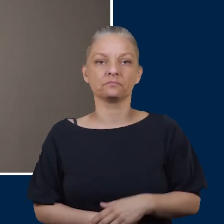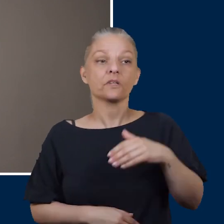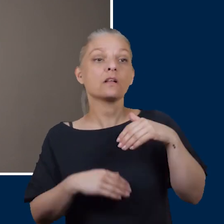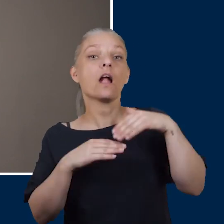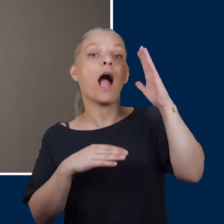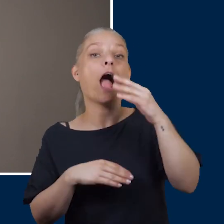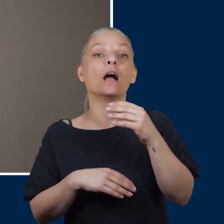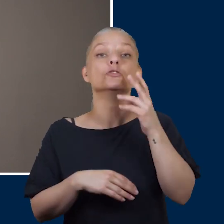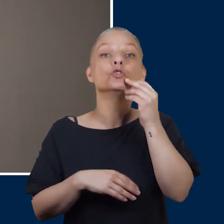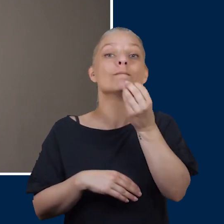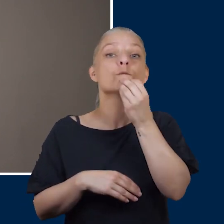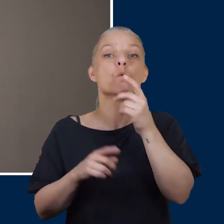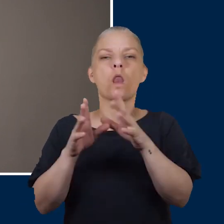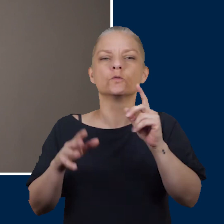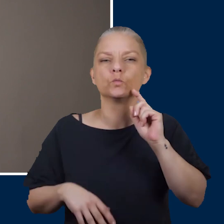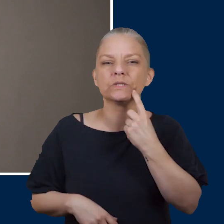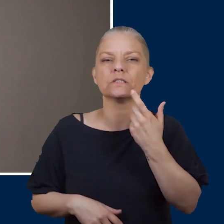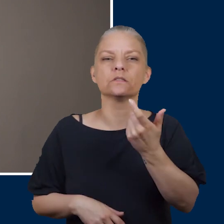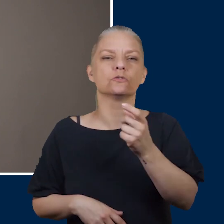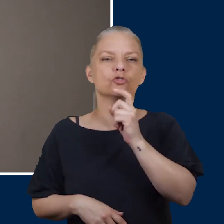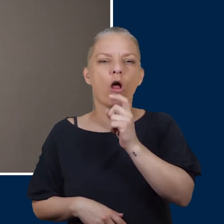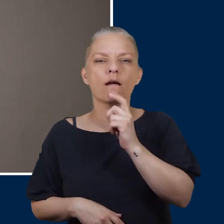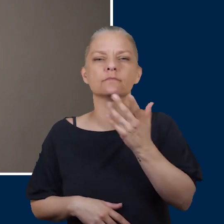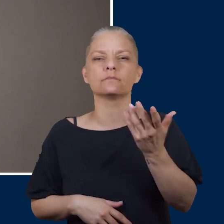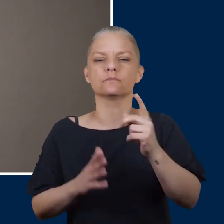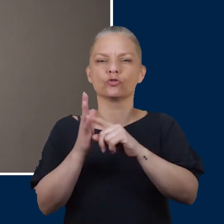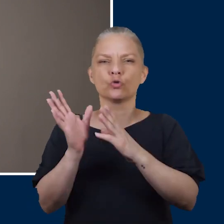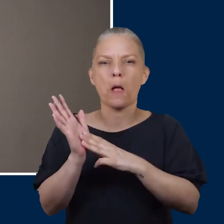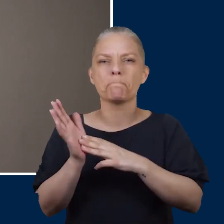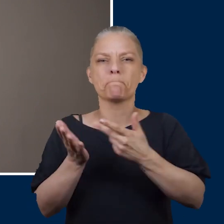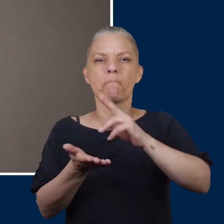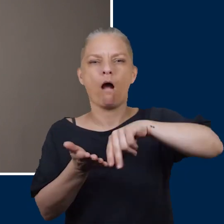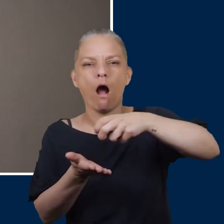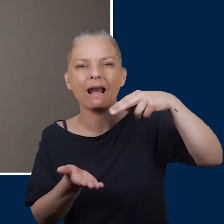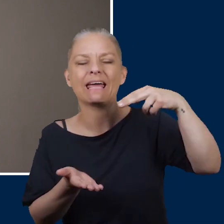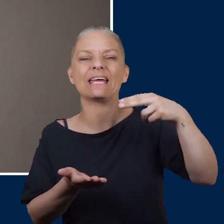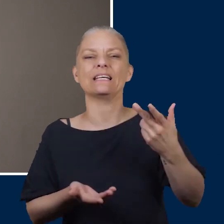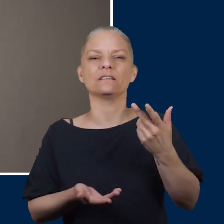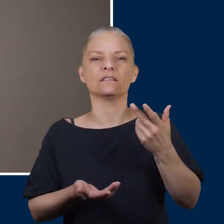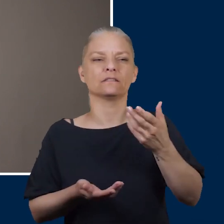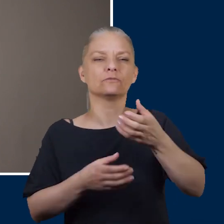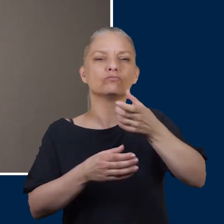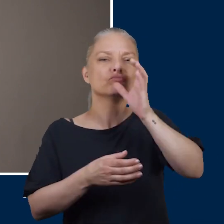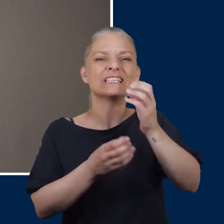High sugar foods like sweets, chocolate, jams and honey and sugary drinks can also